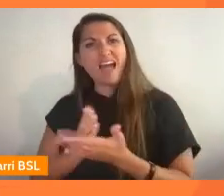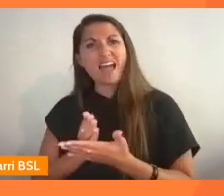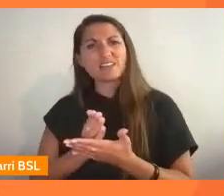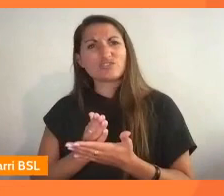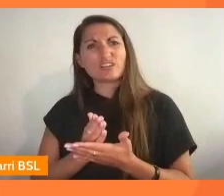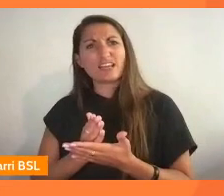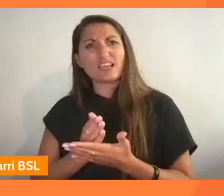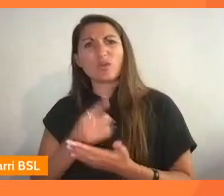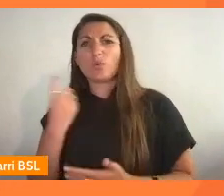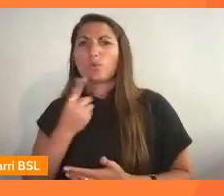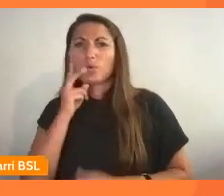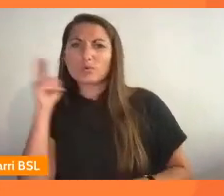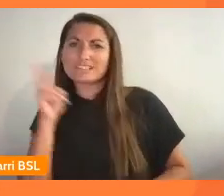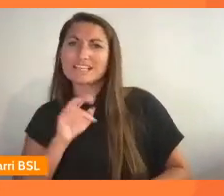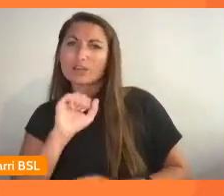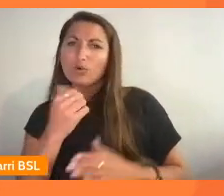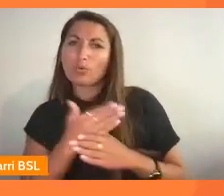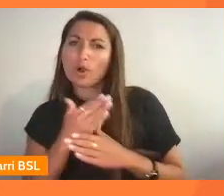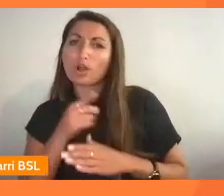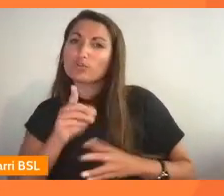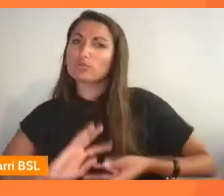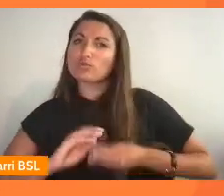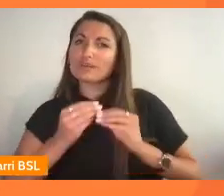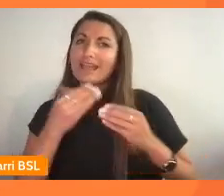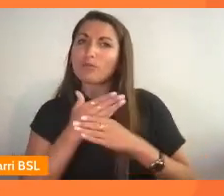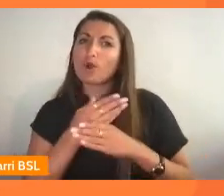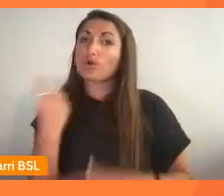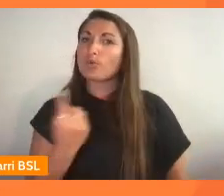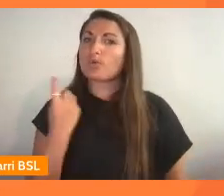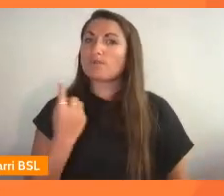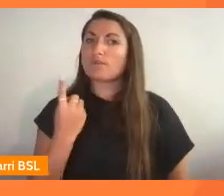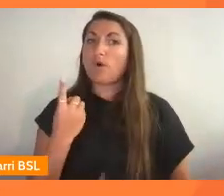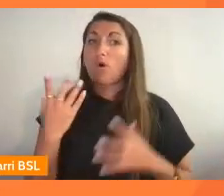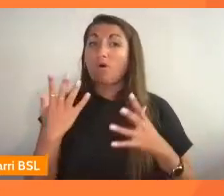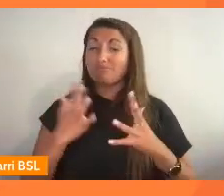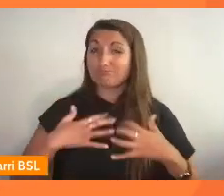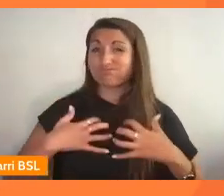your work. Are you creating work for a mass audience, or an echo chamber